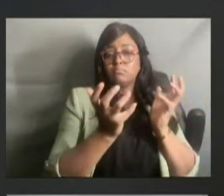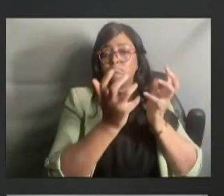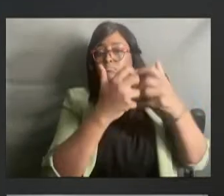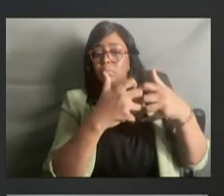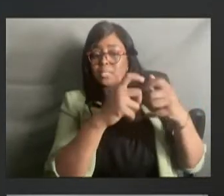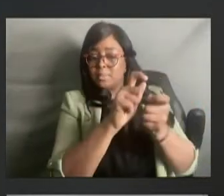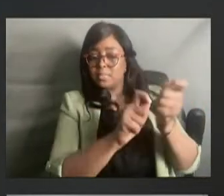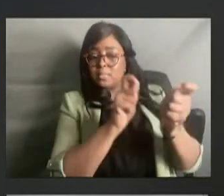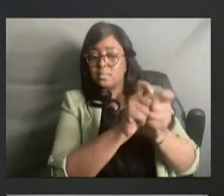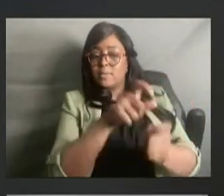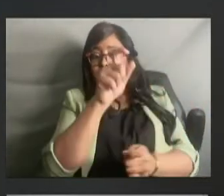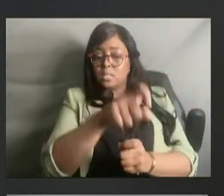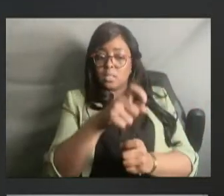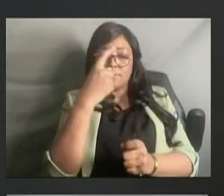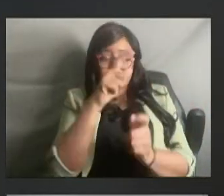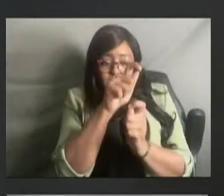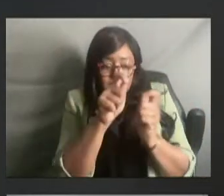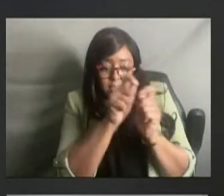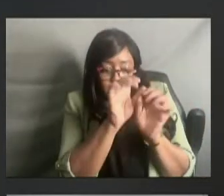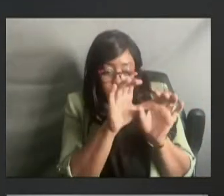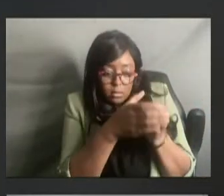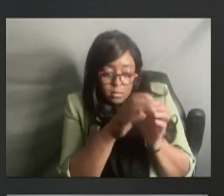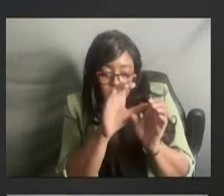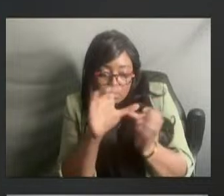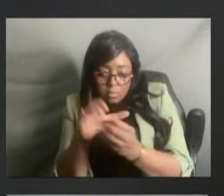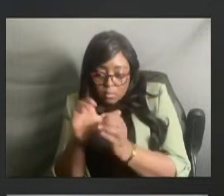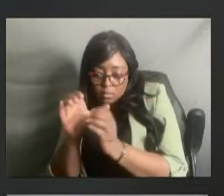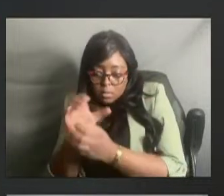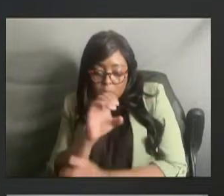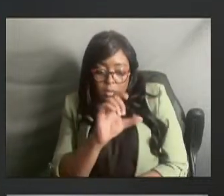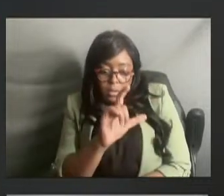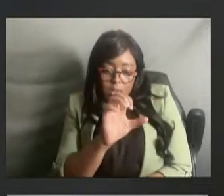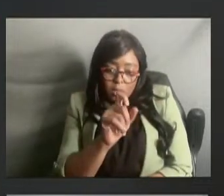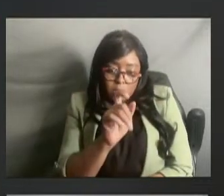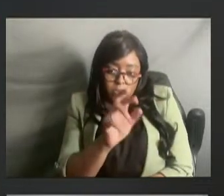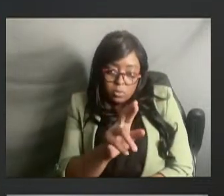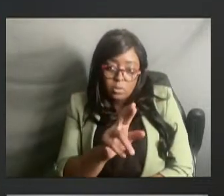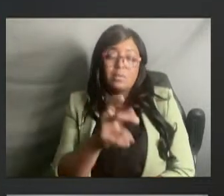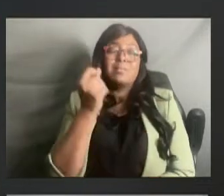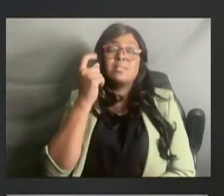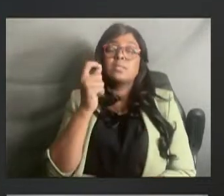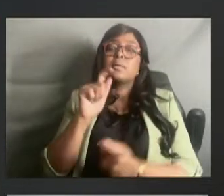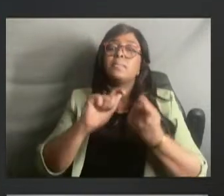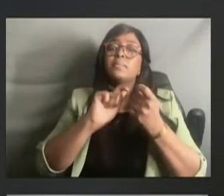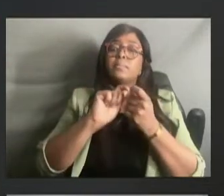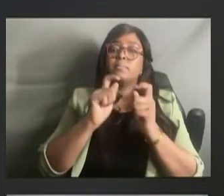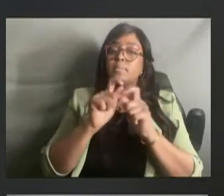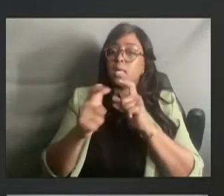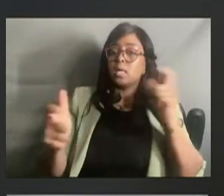teams that are regionally aligned to specific needs of a